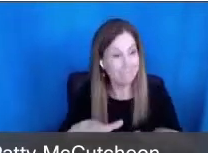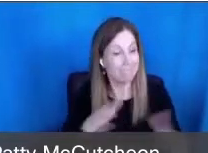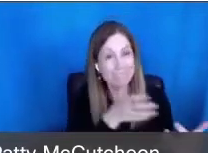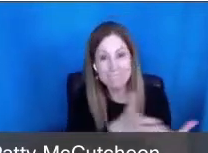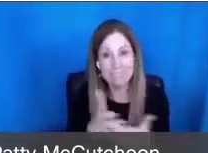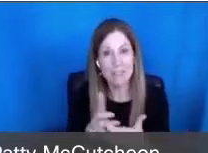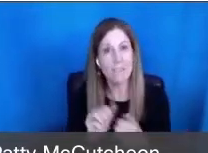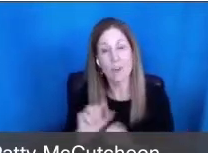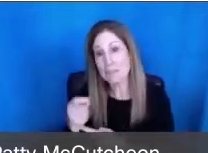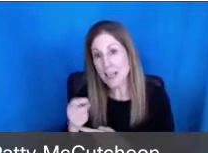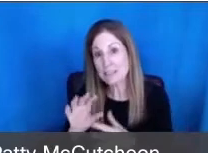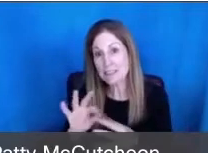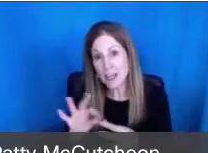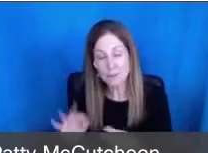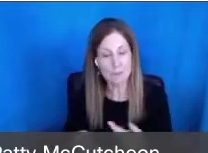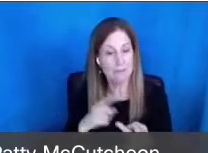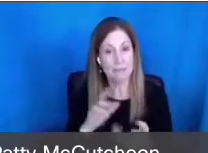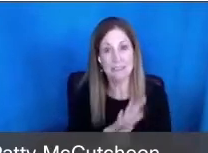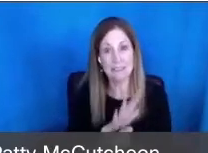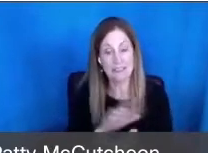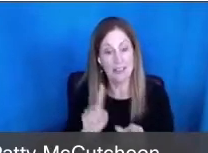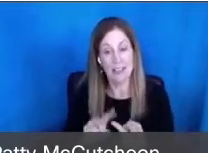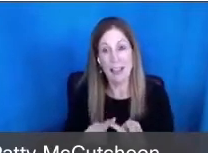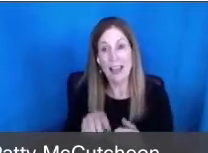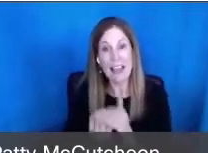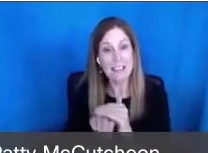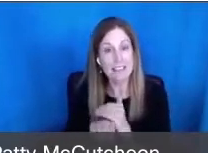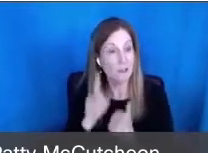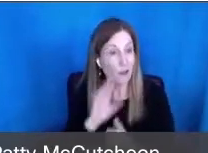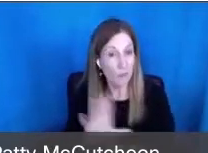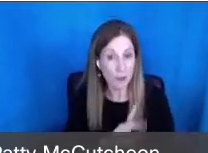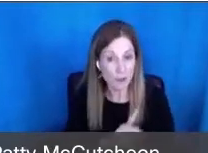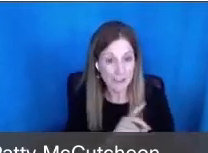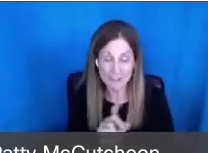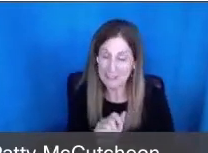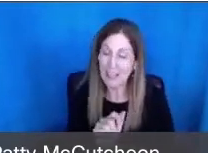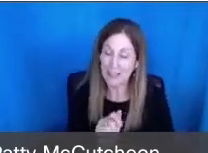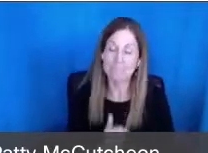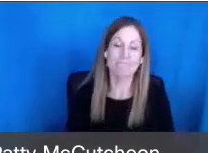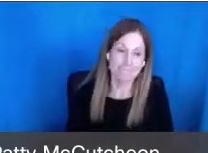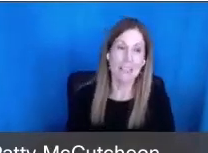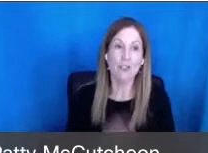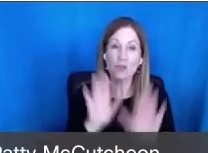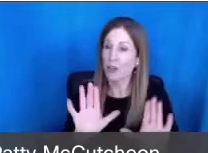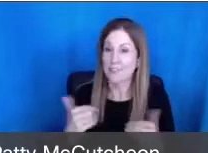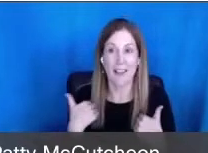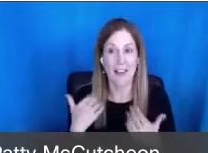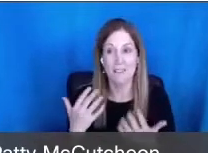to information on how to gain access to your personal data. So it's just great to have a chance to talk with Tori